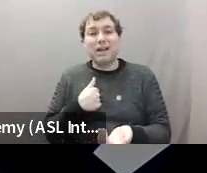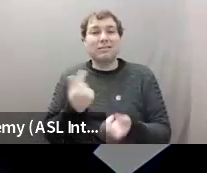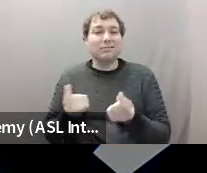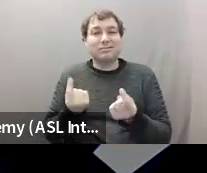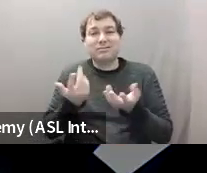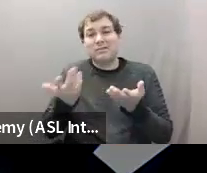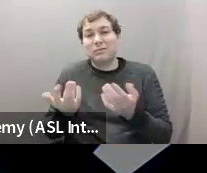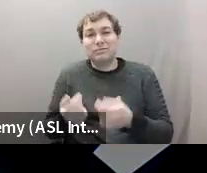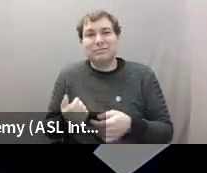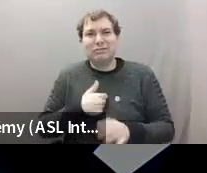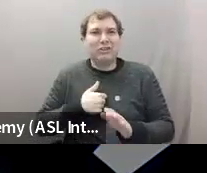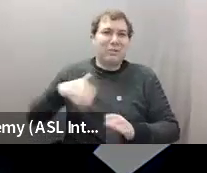Christinne Gray: And again, I'm sorry for being late.